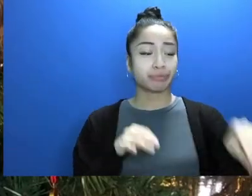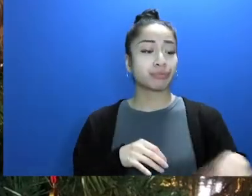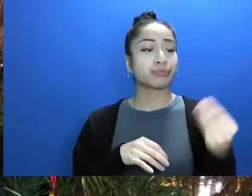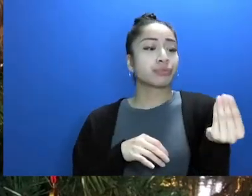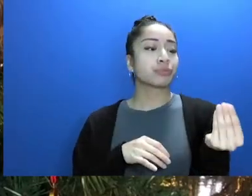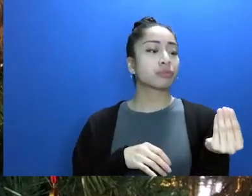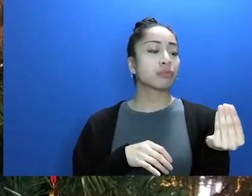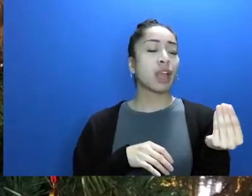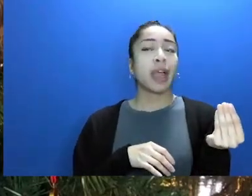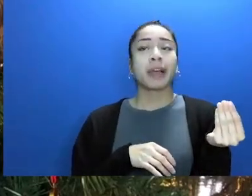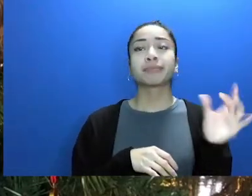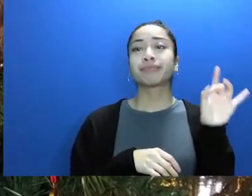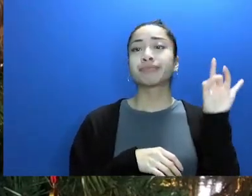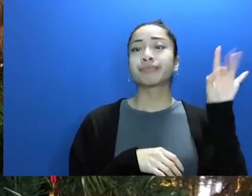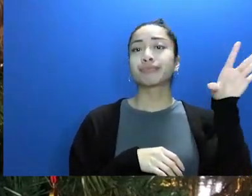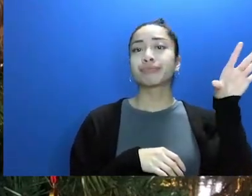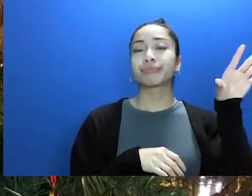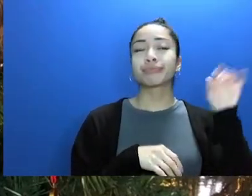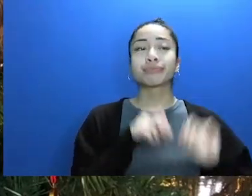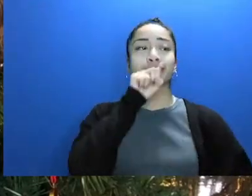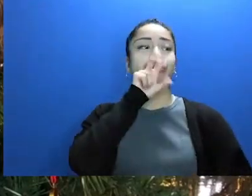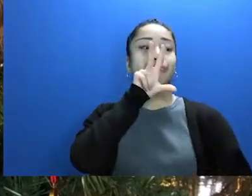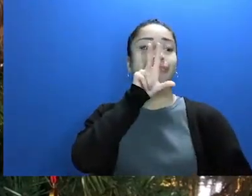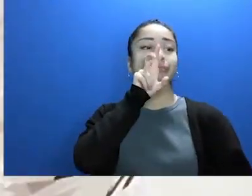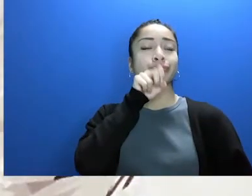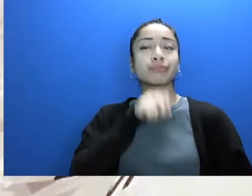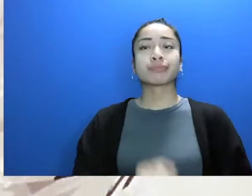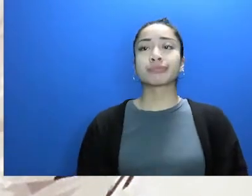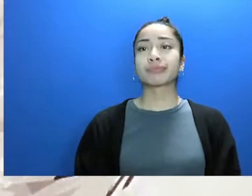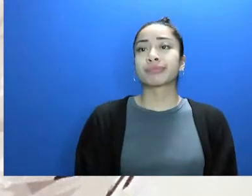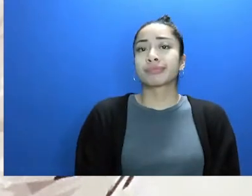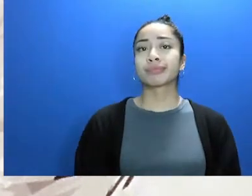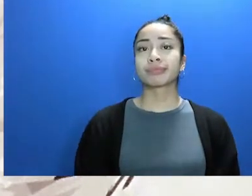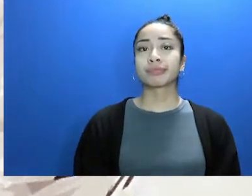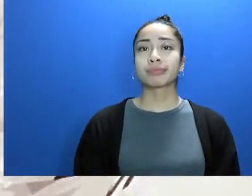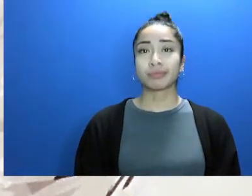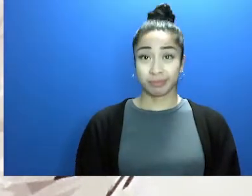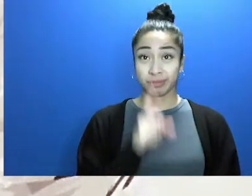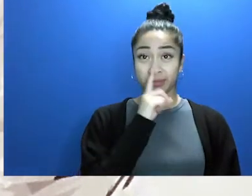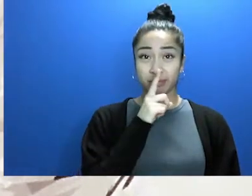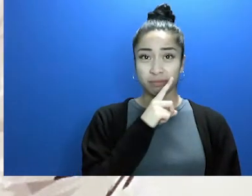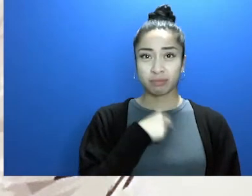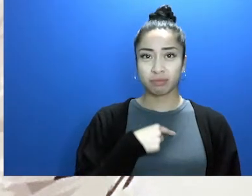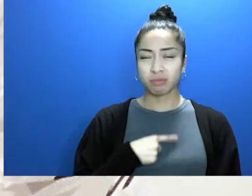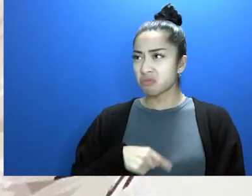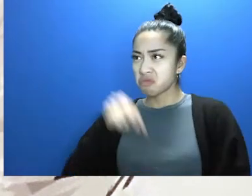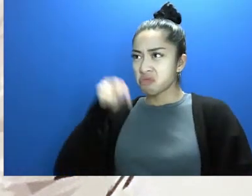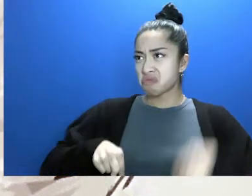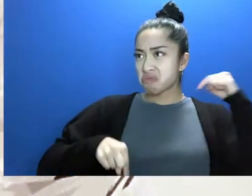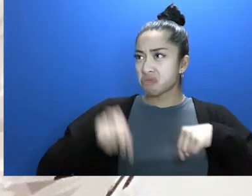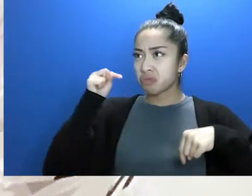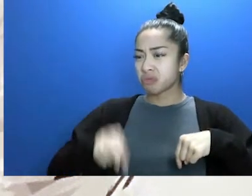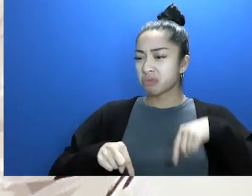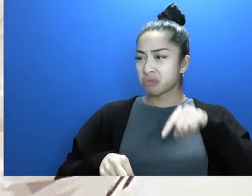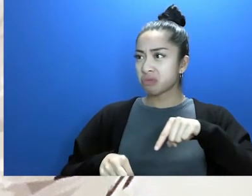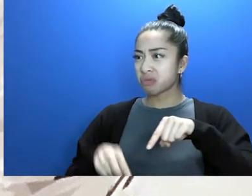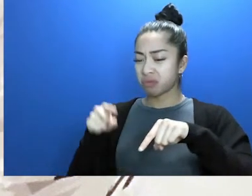aside with the others and yawned clarisse quickly marched over and seized back the ring you were